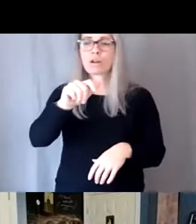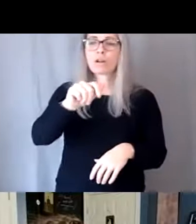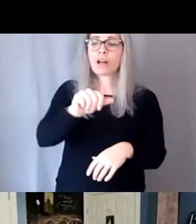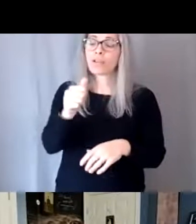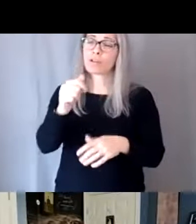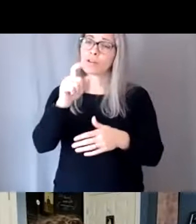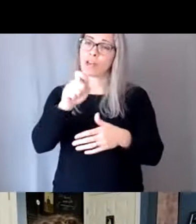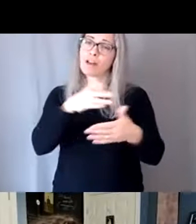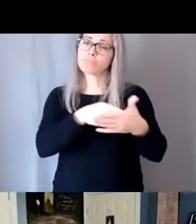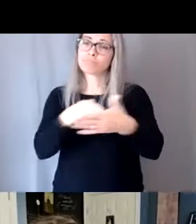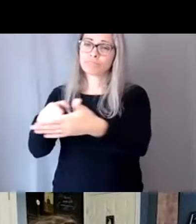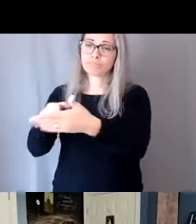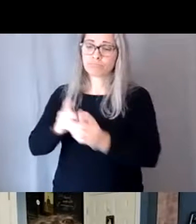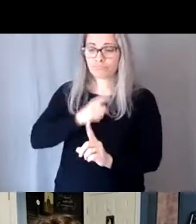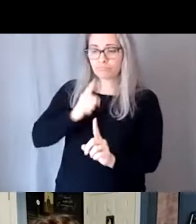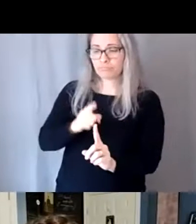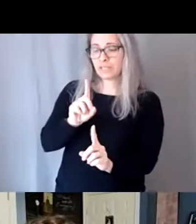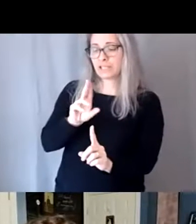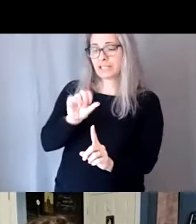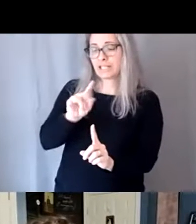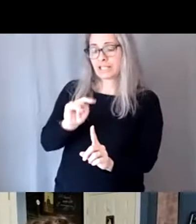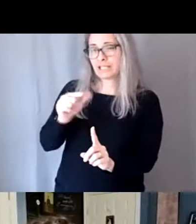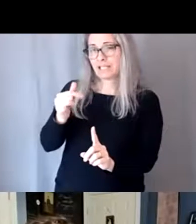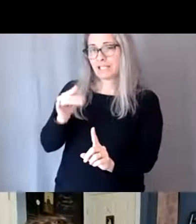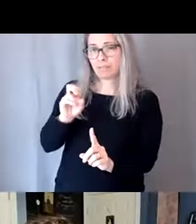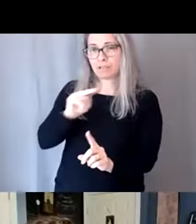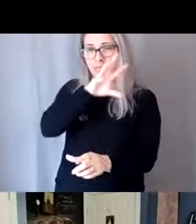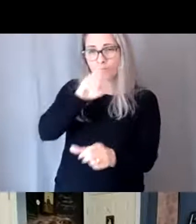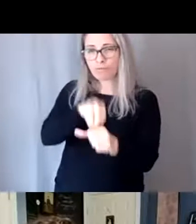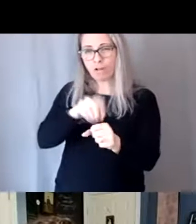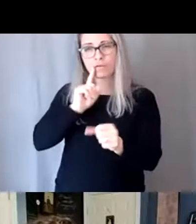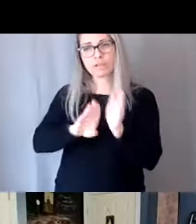Dustin Gibson so the text here against a purple and